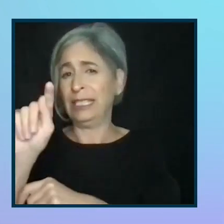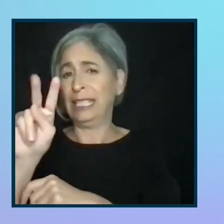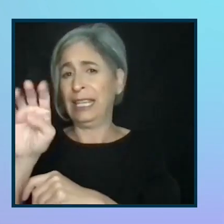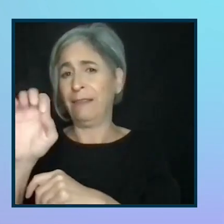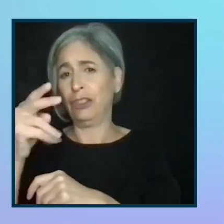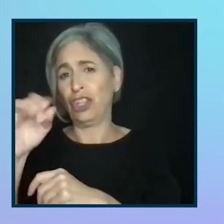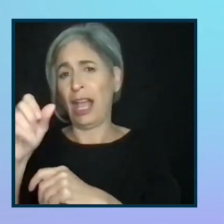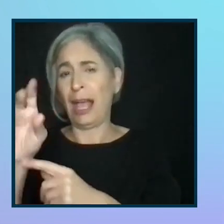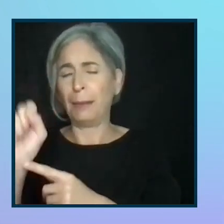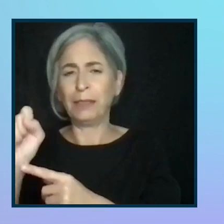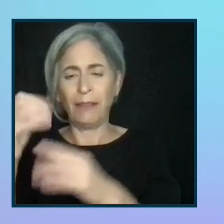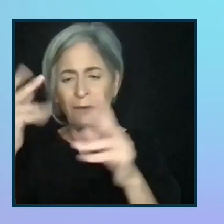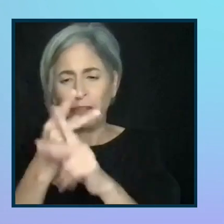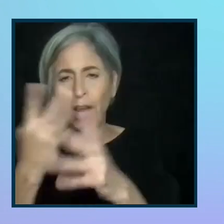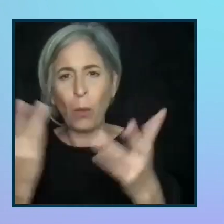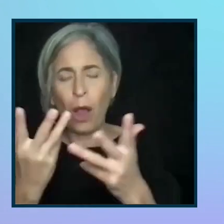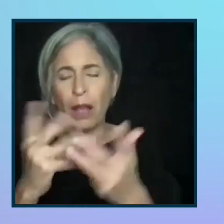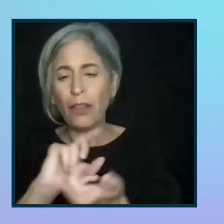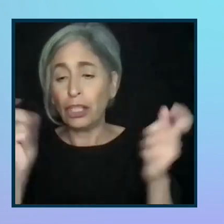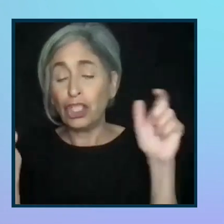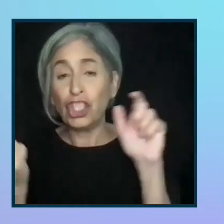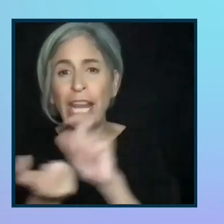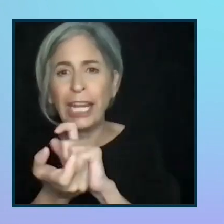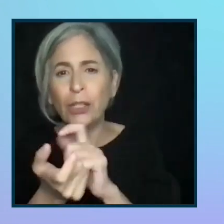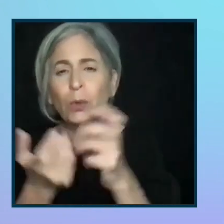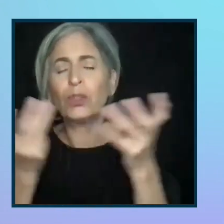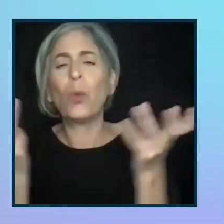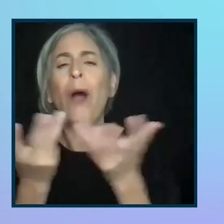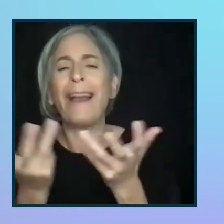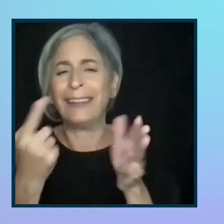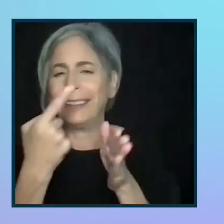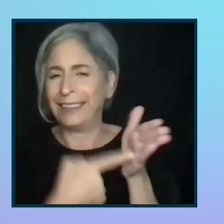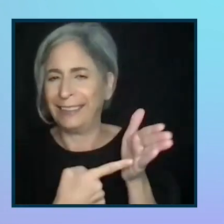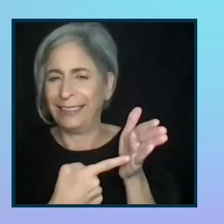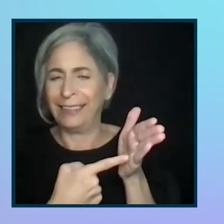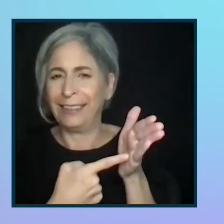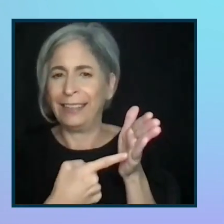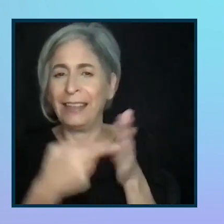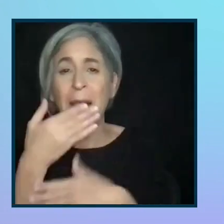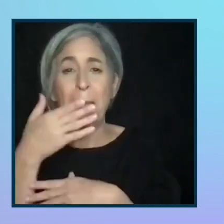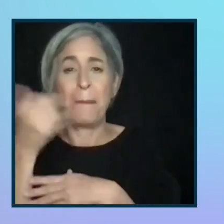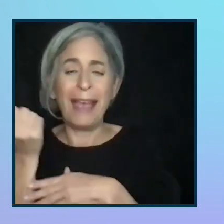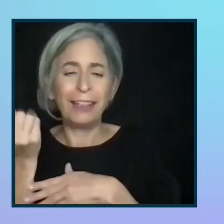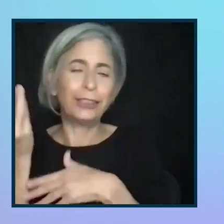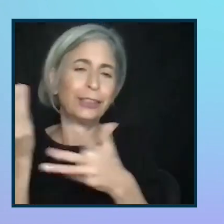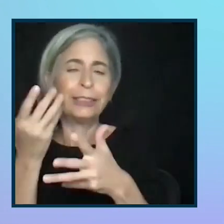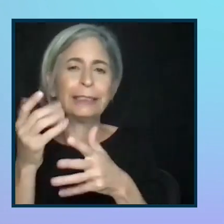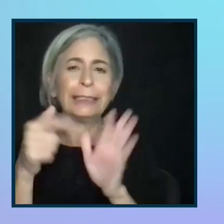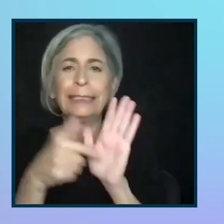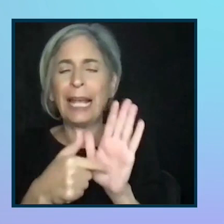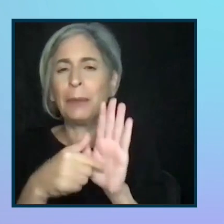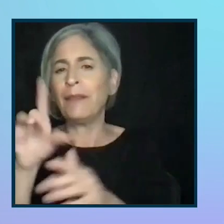The change was, we're gonna give people better taste about digital interactions,